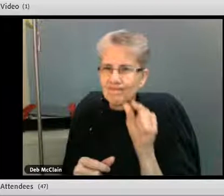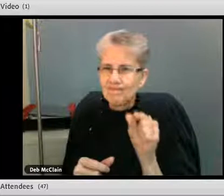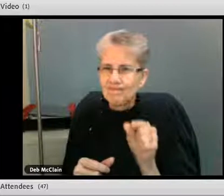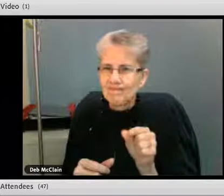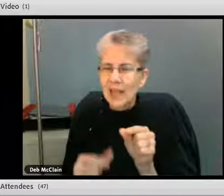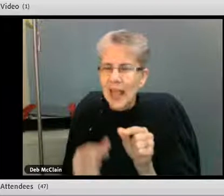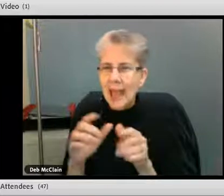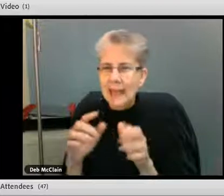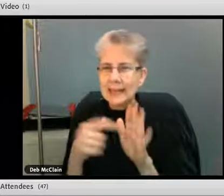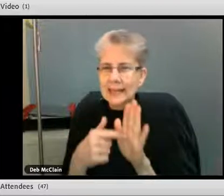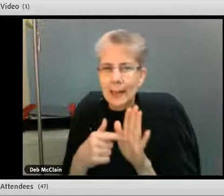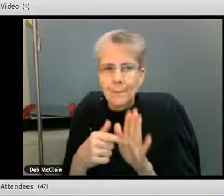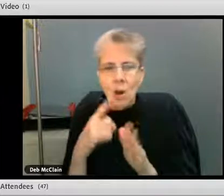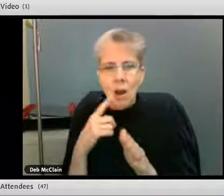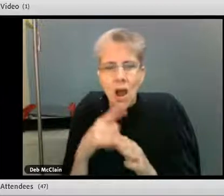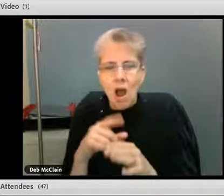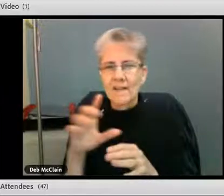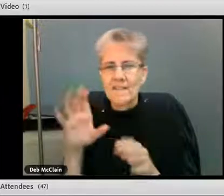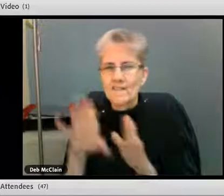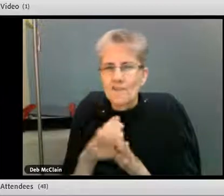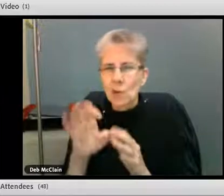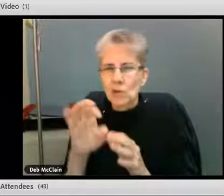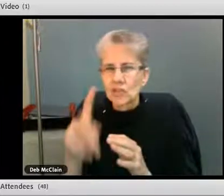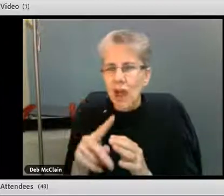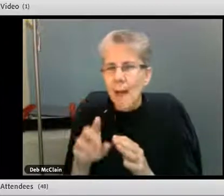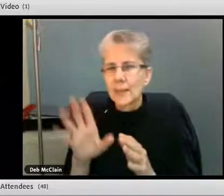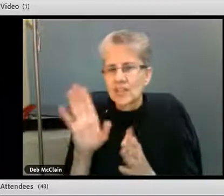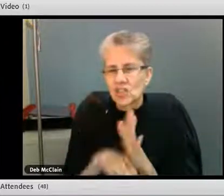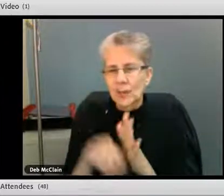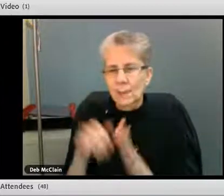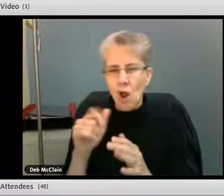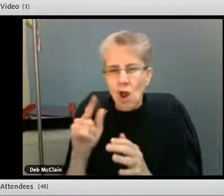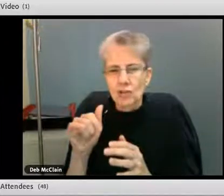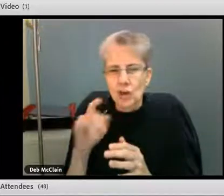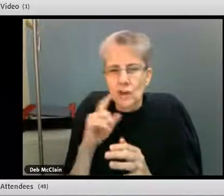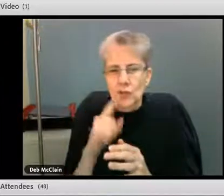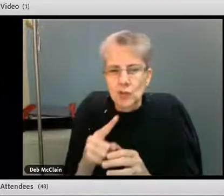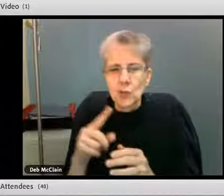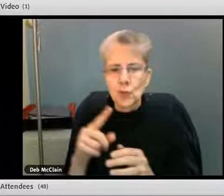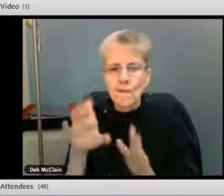is a much cheaper alternative to Photoshop, as well. So, definitely.